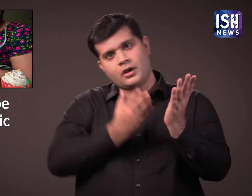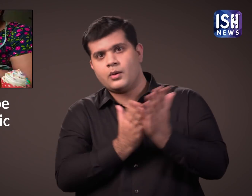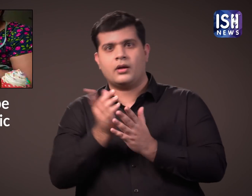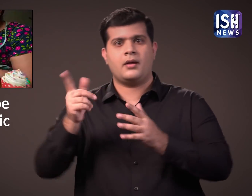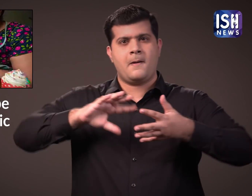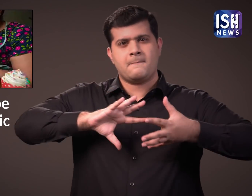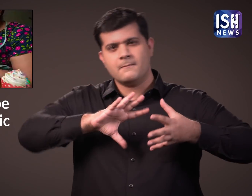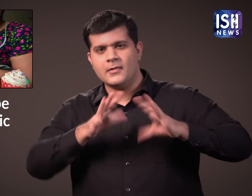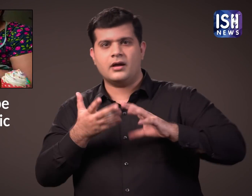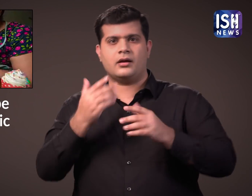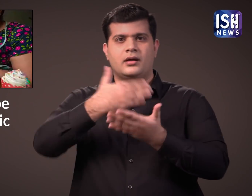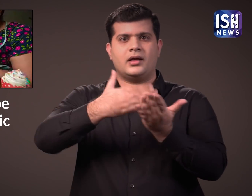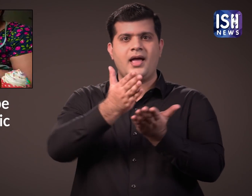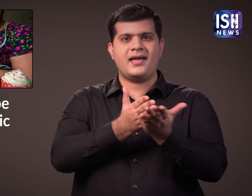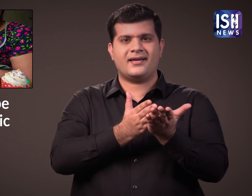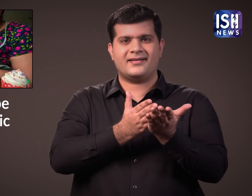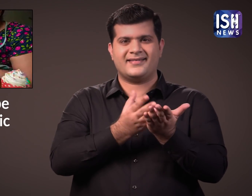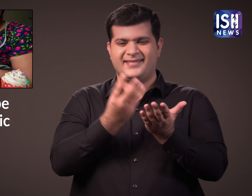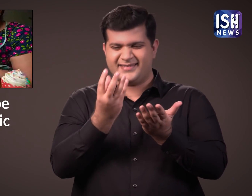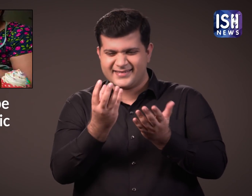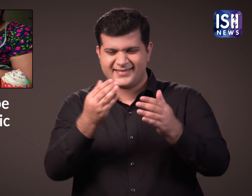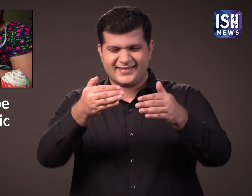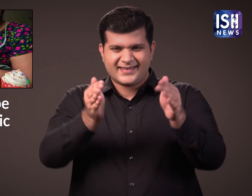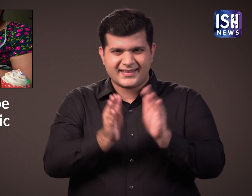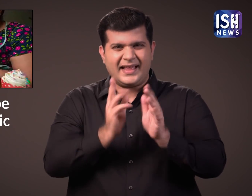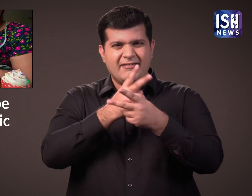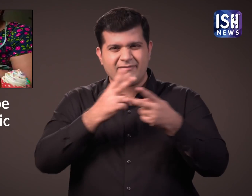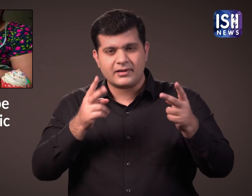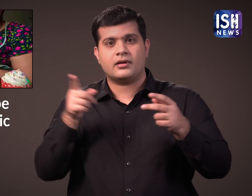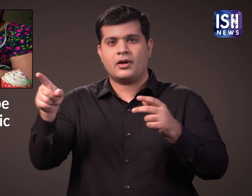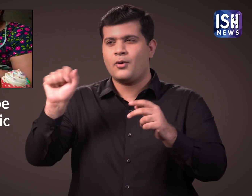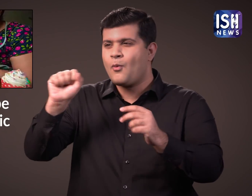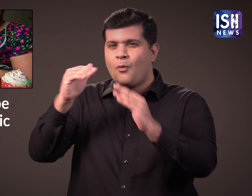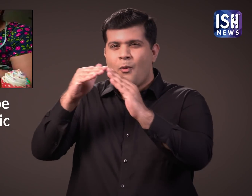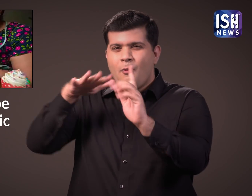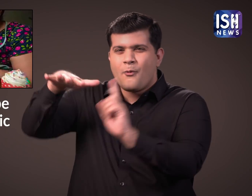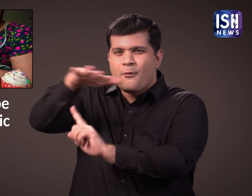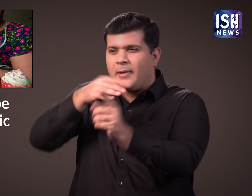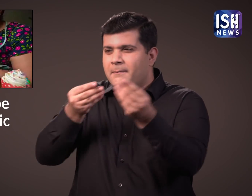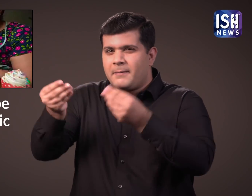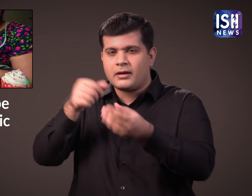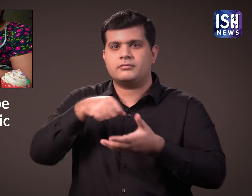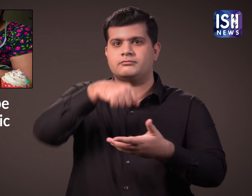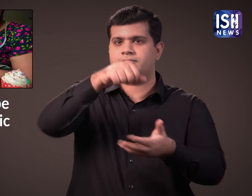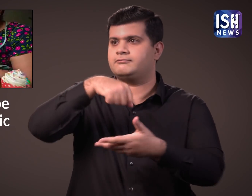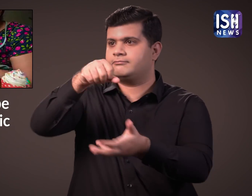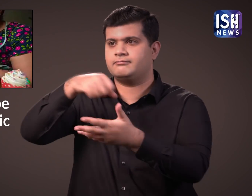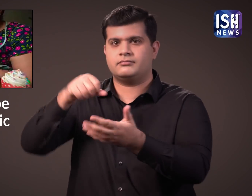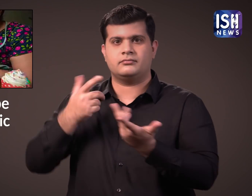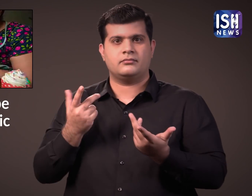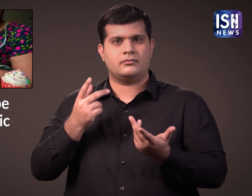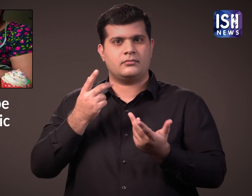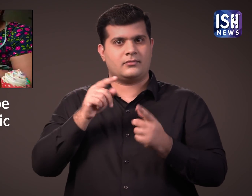So she began making cakes and other bakery items and delivered it to nearby customers.